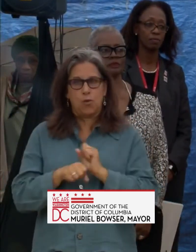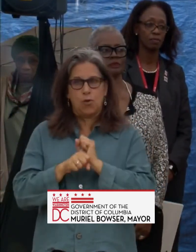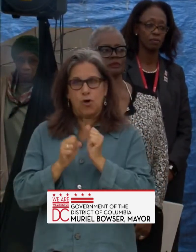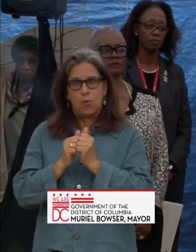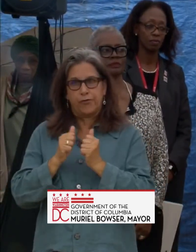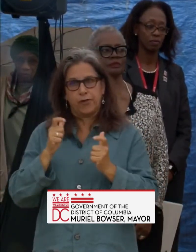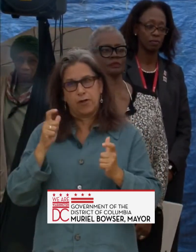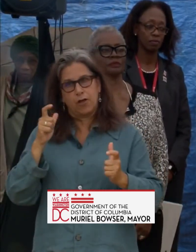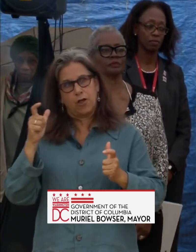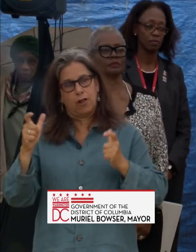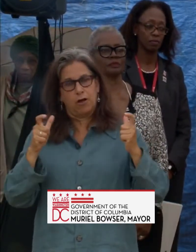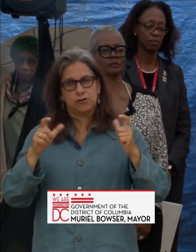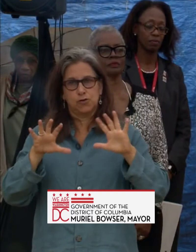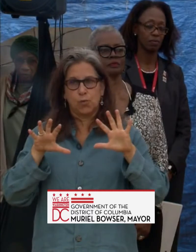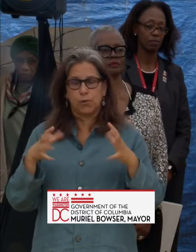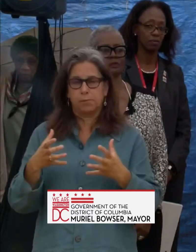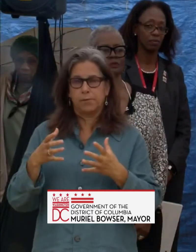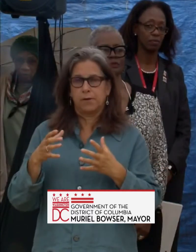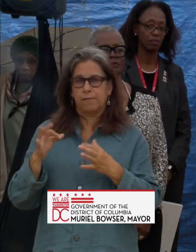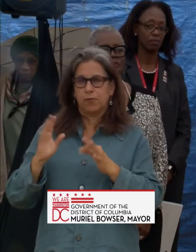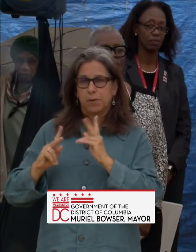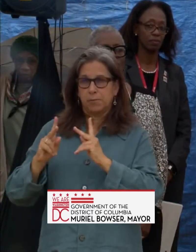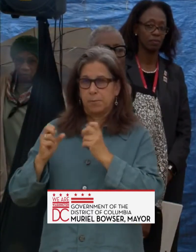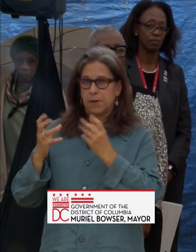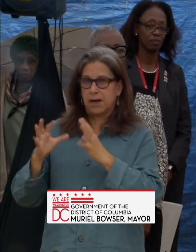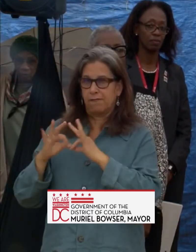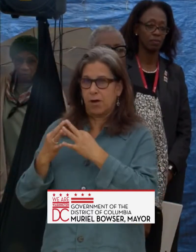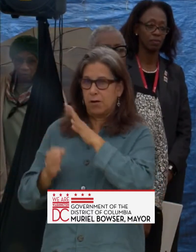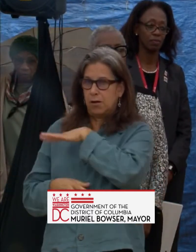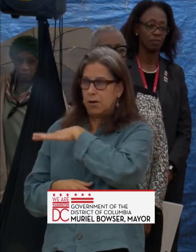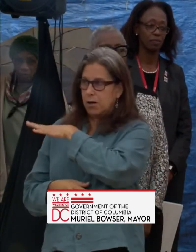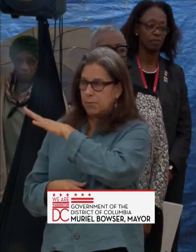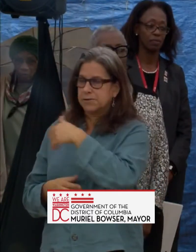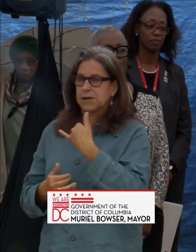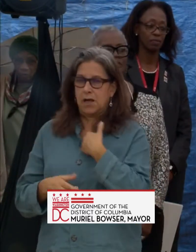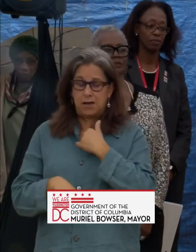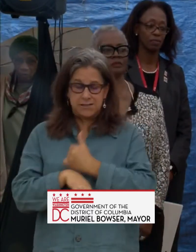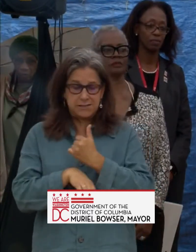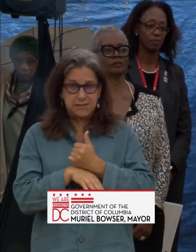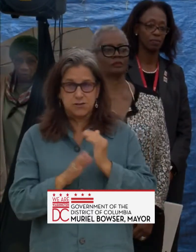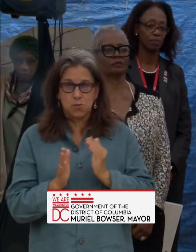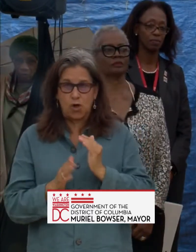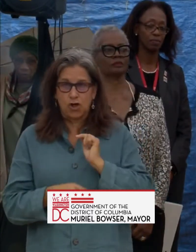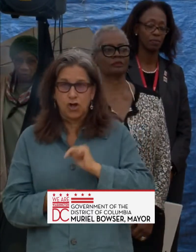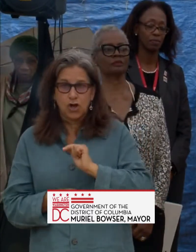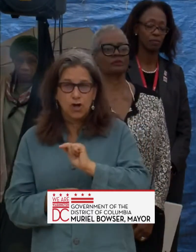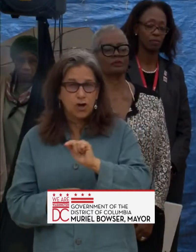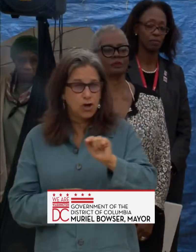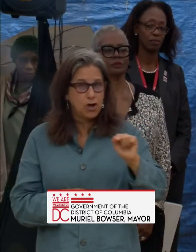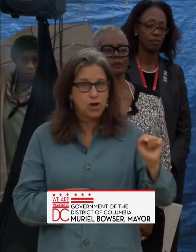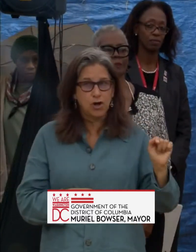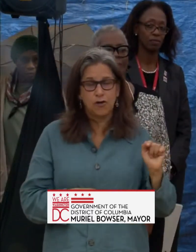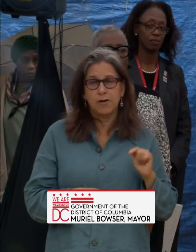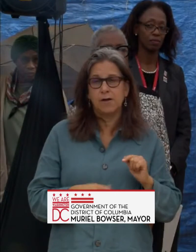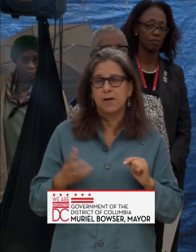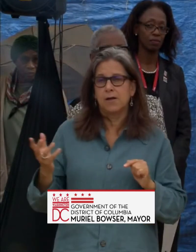NOW, WHEN WE HAVE SMALLER FACILITIES, WE'RE GOING TO BE SEEKING PARTNERS WHO, YOU KNOW, MAY NOT HAVE BEEN ABLE TO